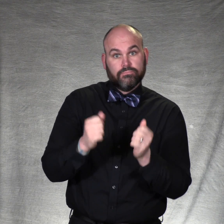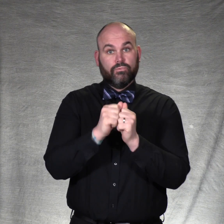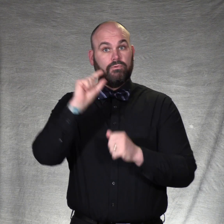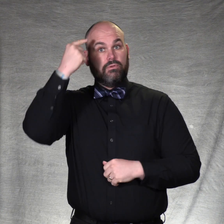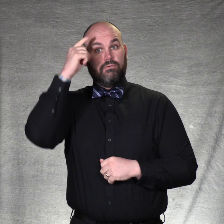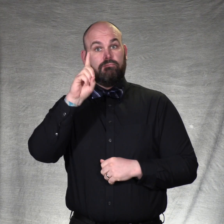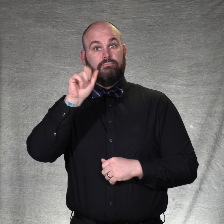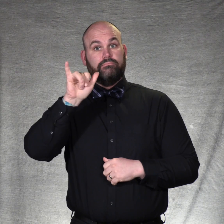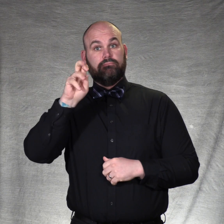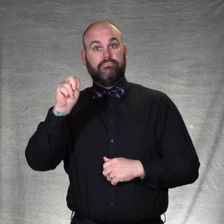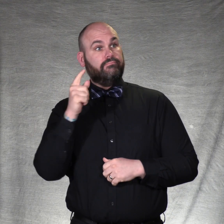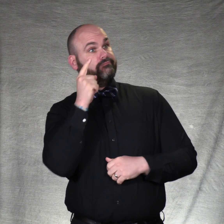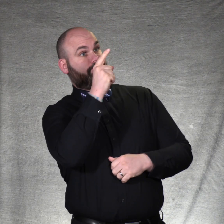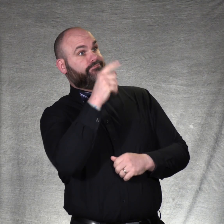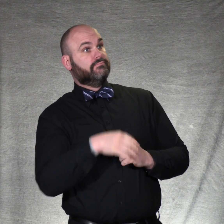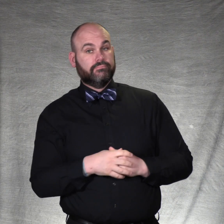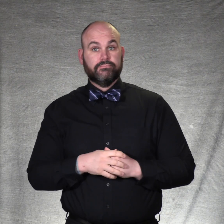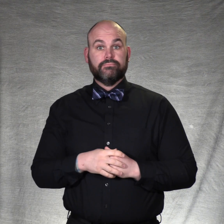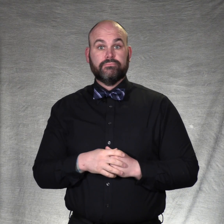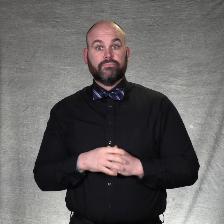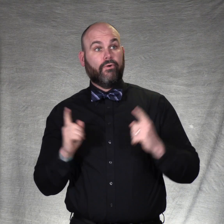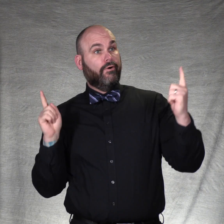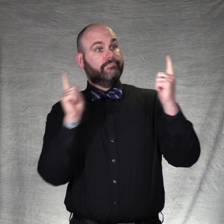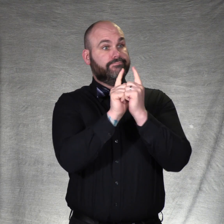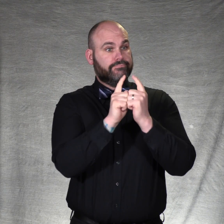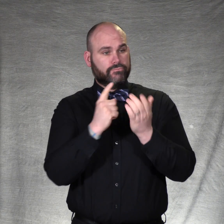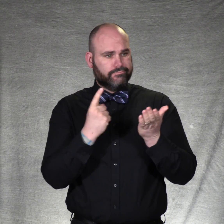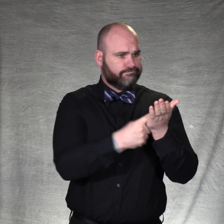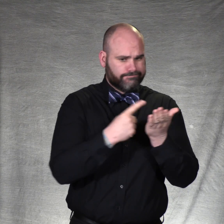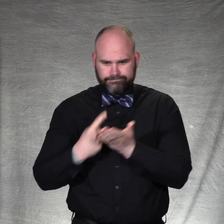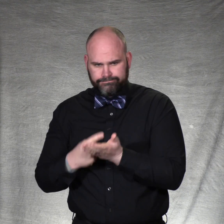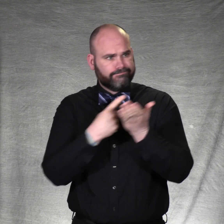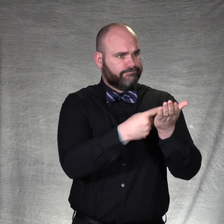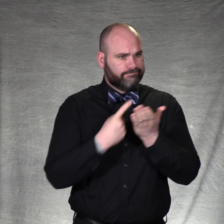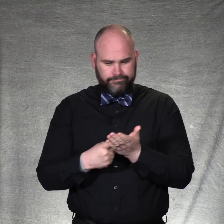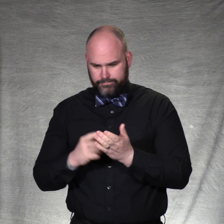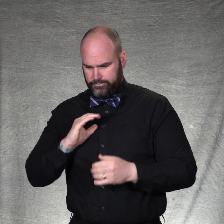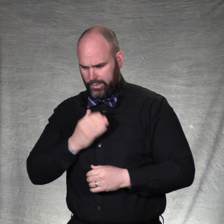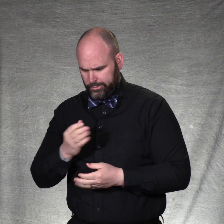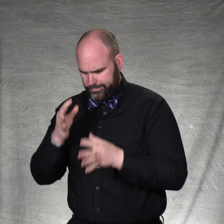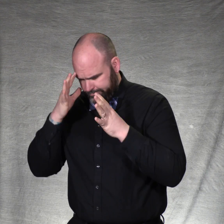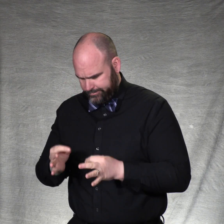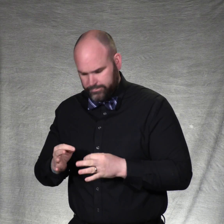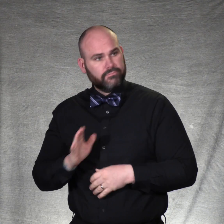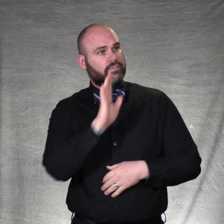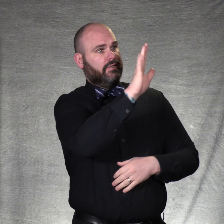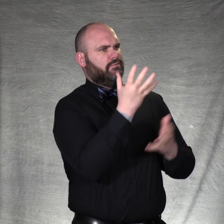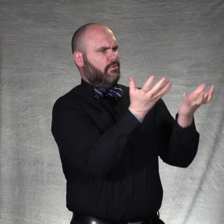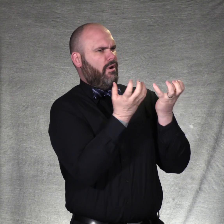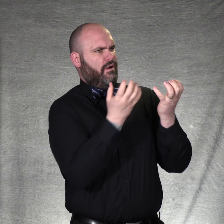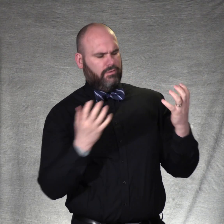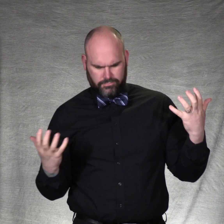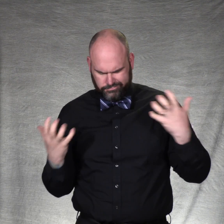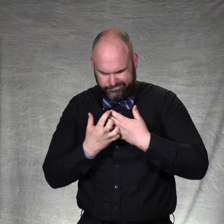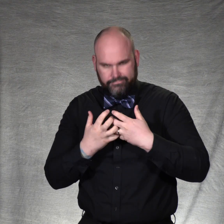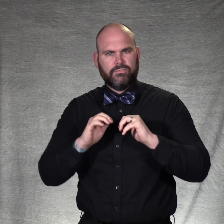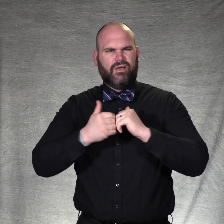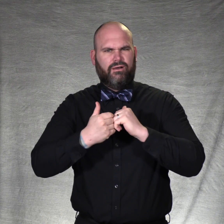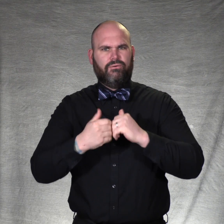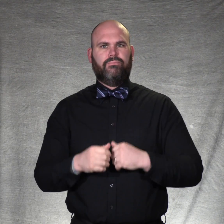with Governor Dayton about the differences between what they decided and what the Governor wants.